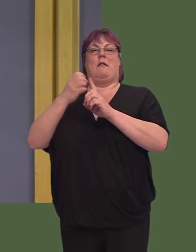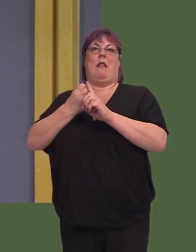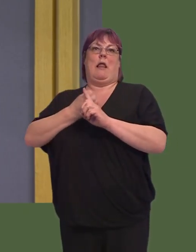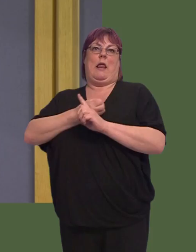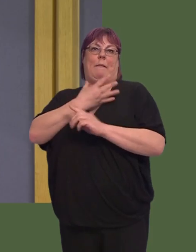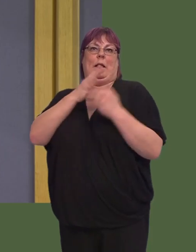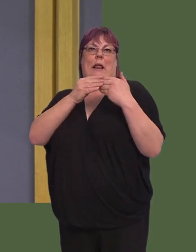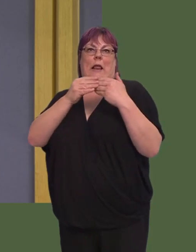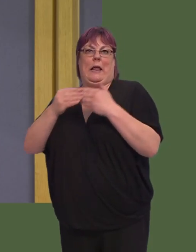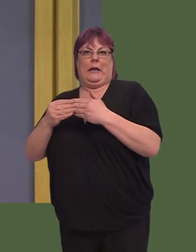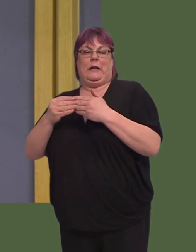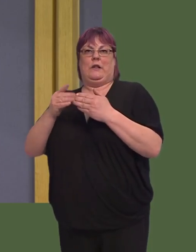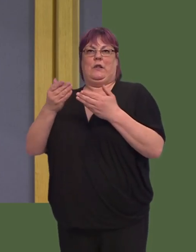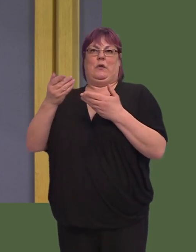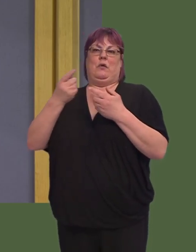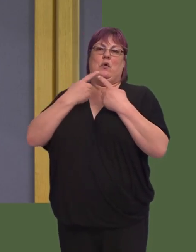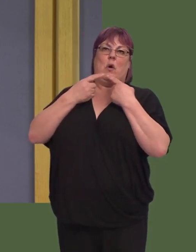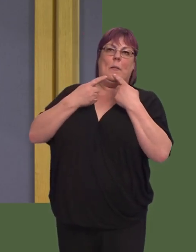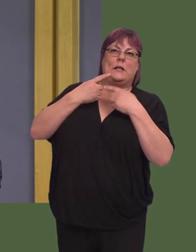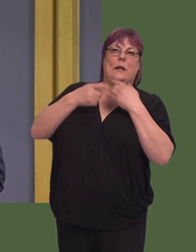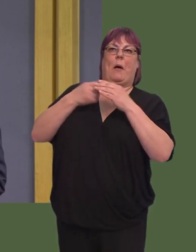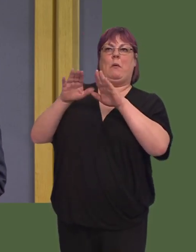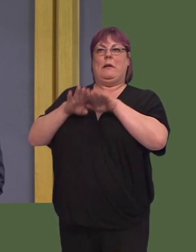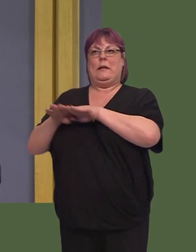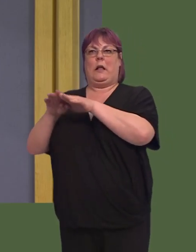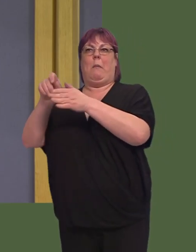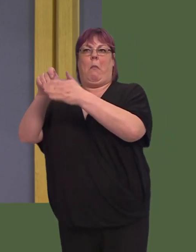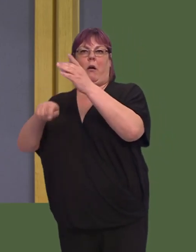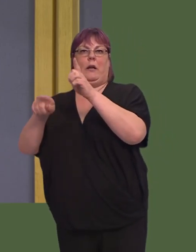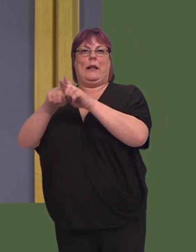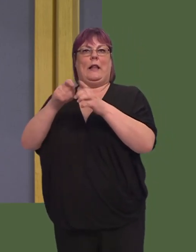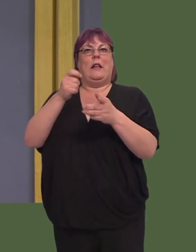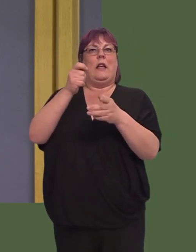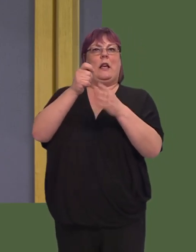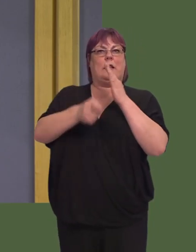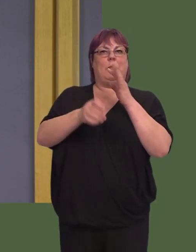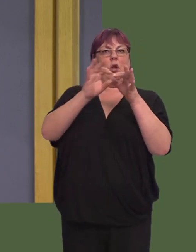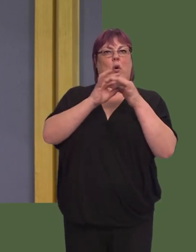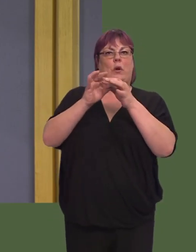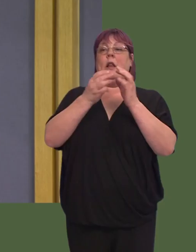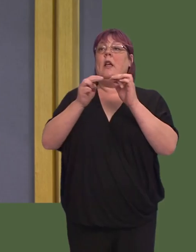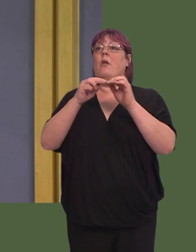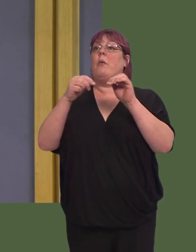for a future relationship with the European Union. There are real consequences to leaving the single market for real people.